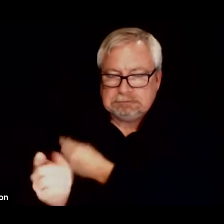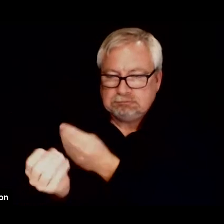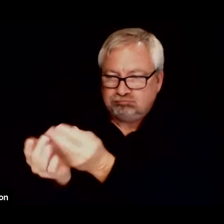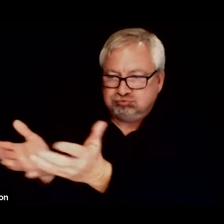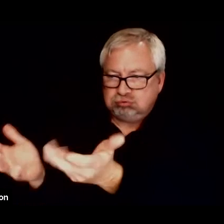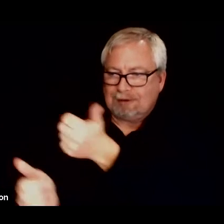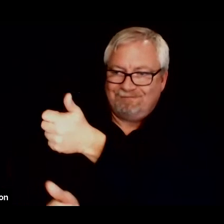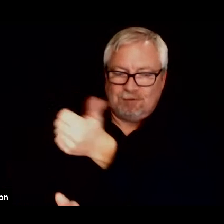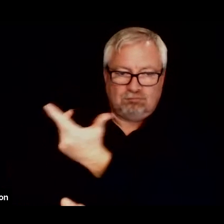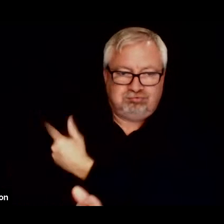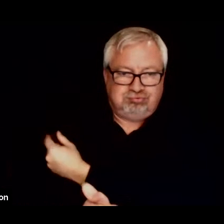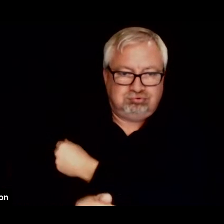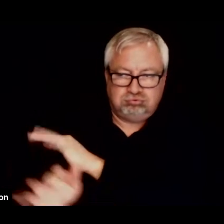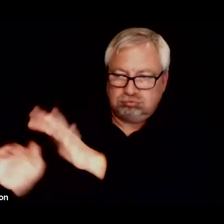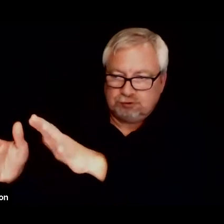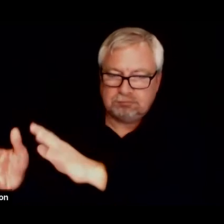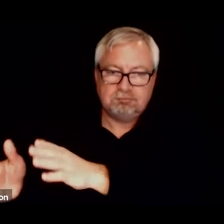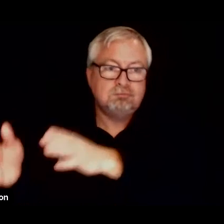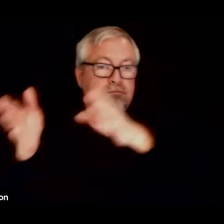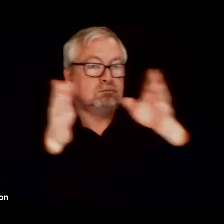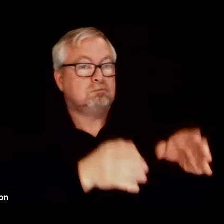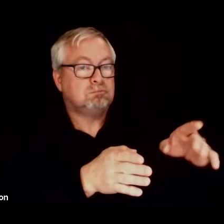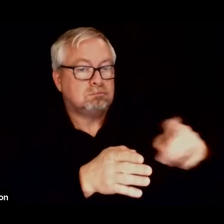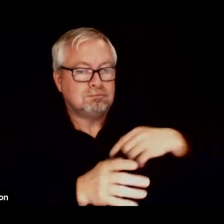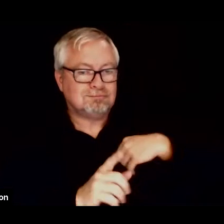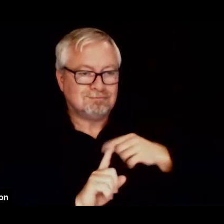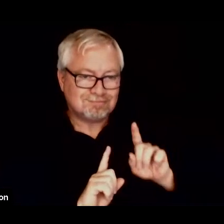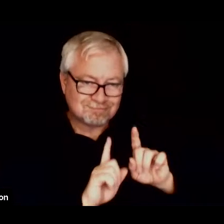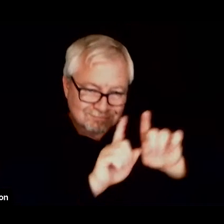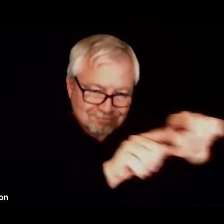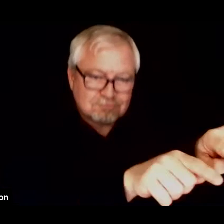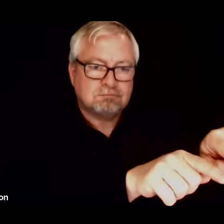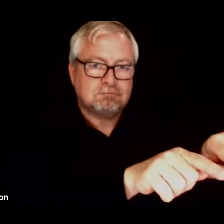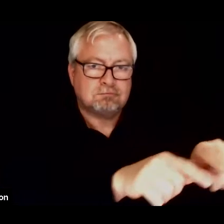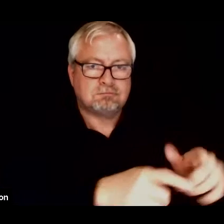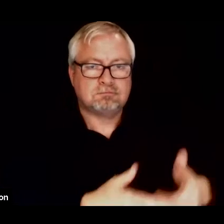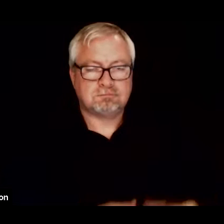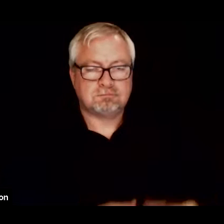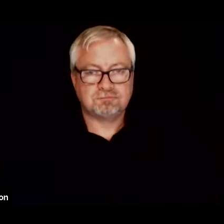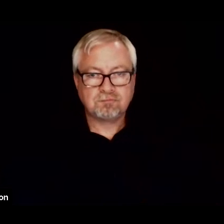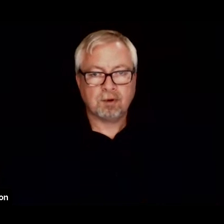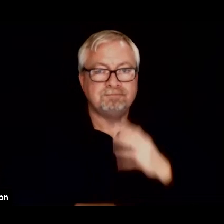thank you next question comes from the line of bill werner from minnesota new set for your